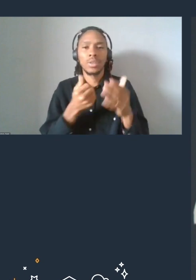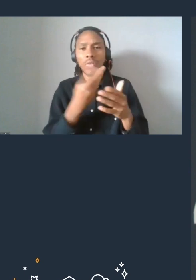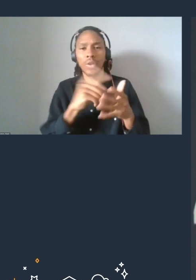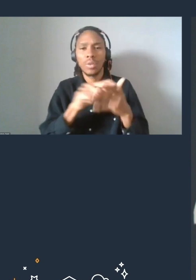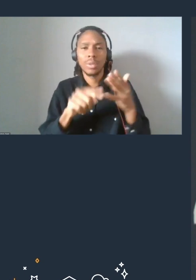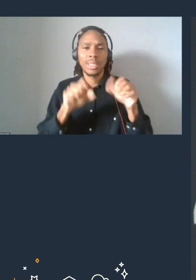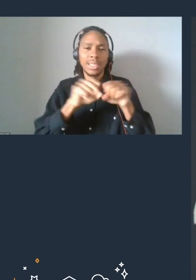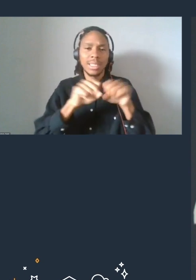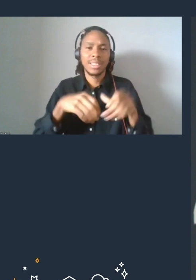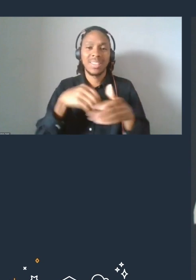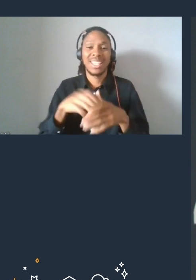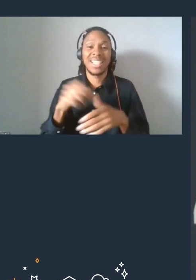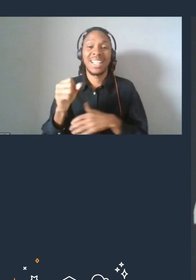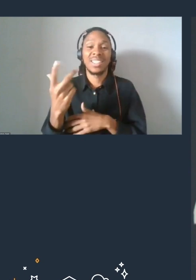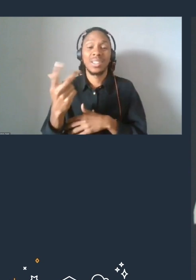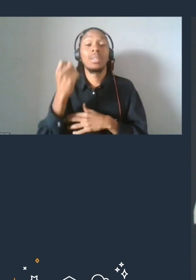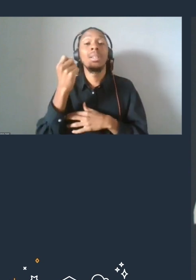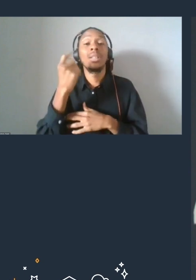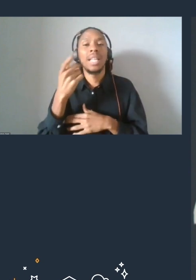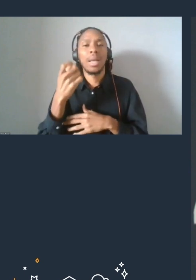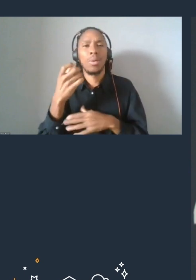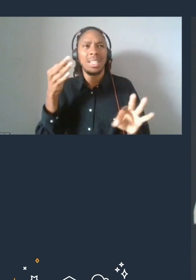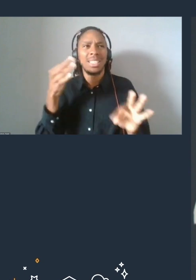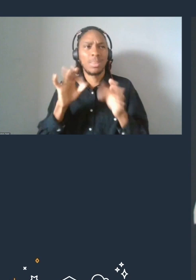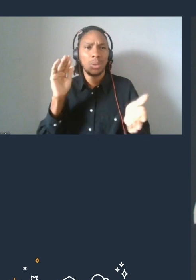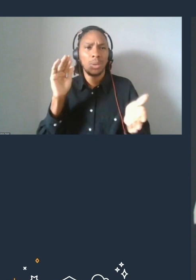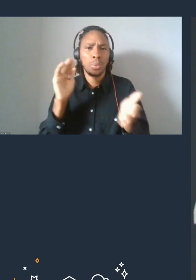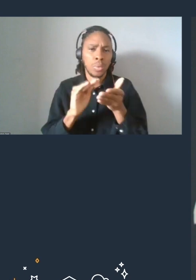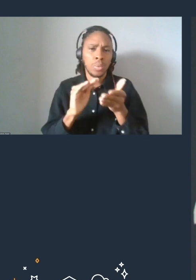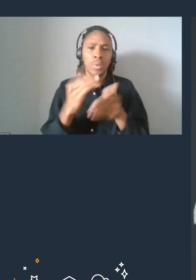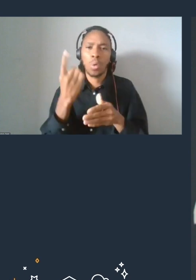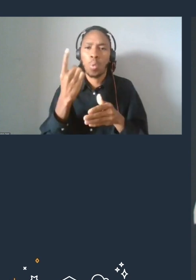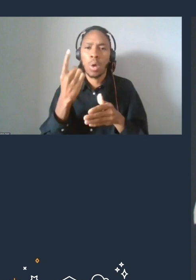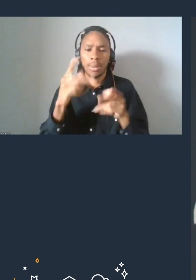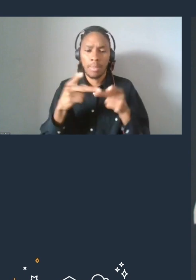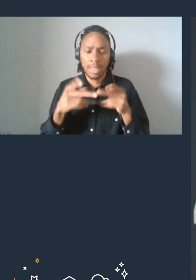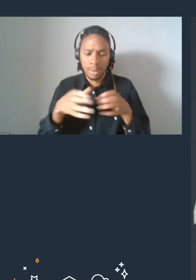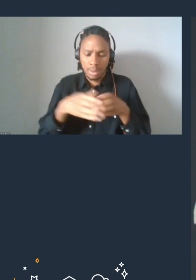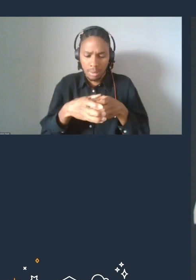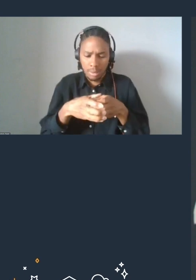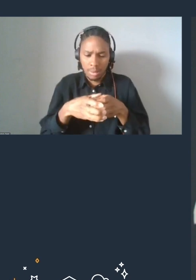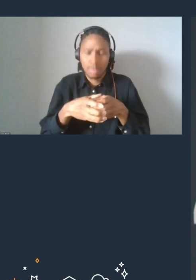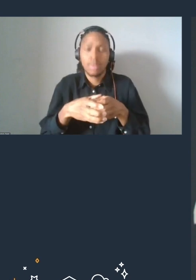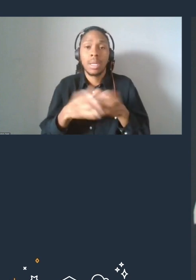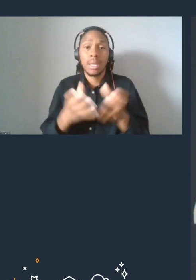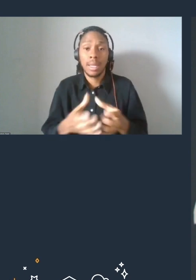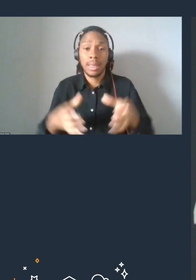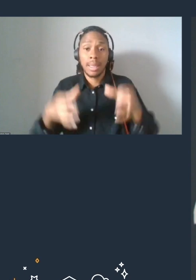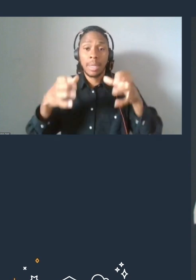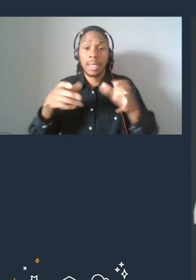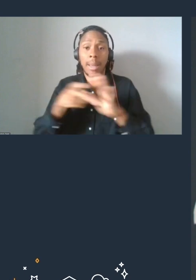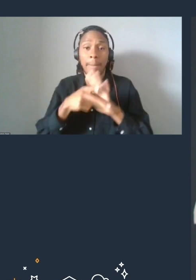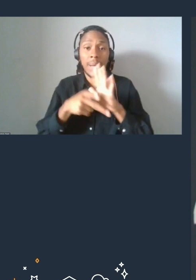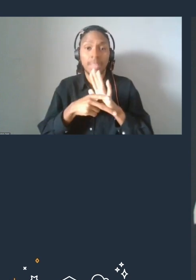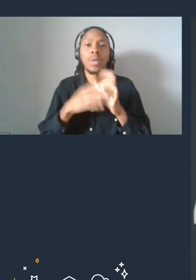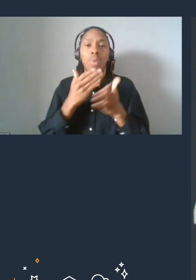but they would want to simplify that to one single place and bucket policies help you manage that